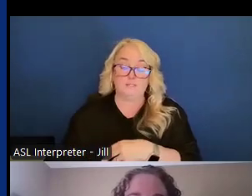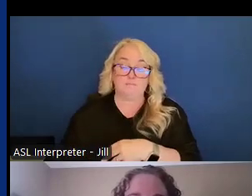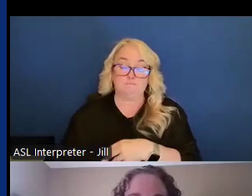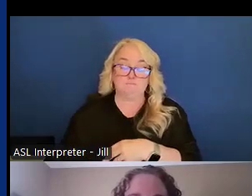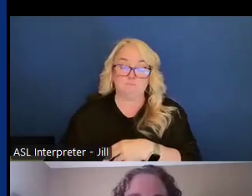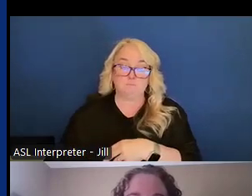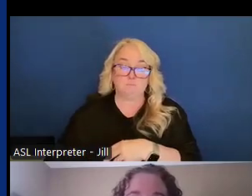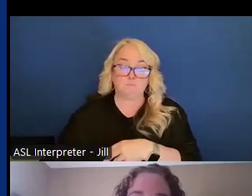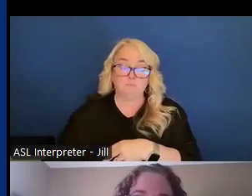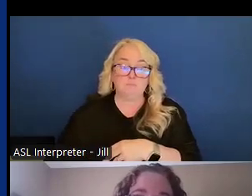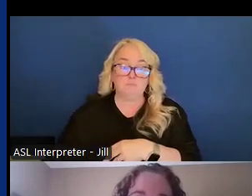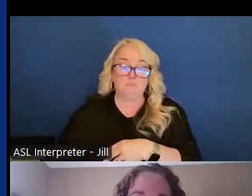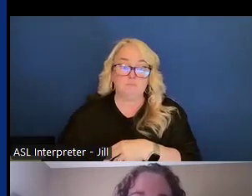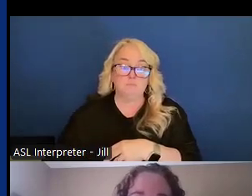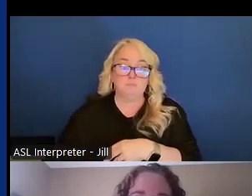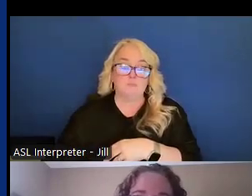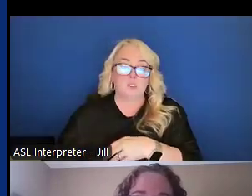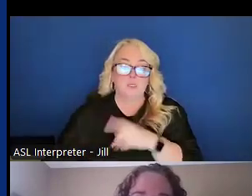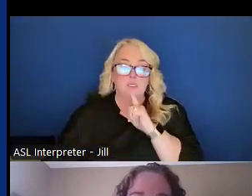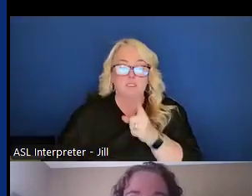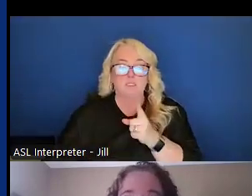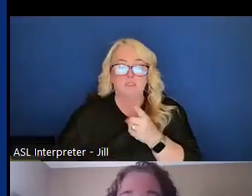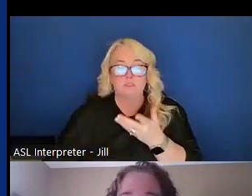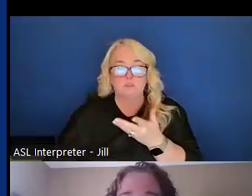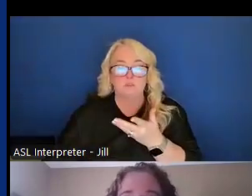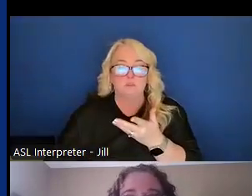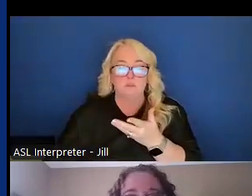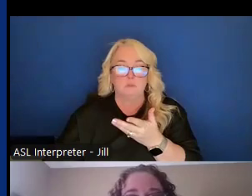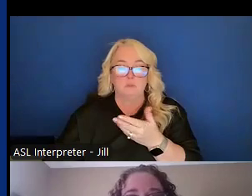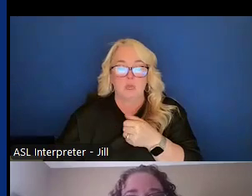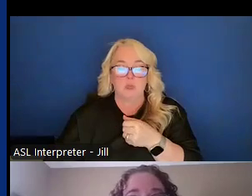a toolkit or guideline for how to read the waiver, and where